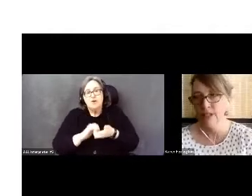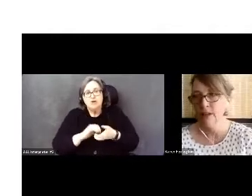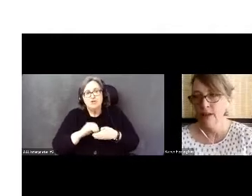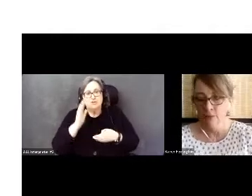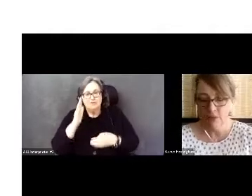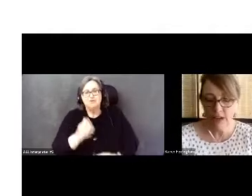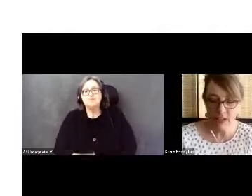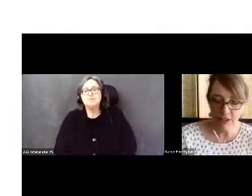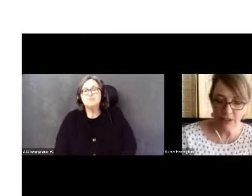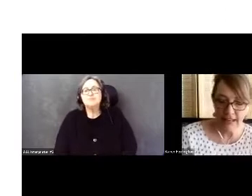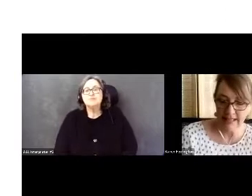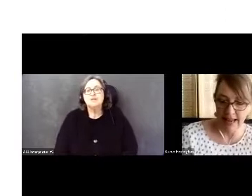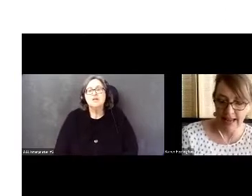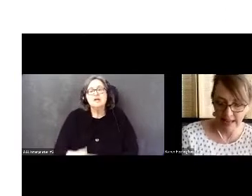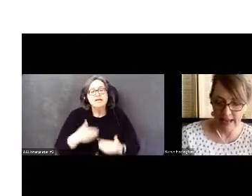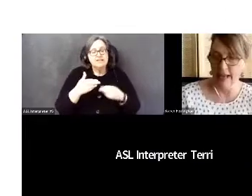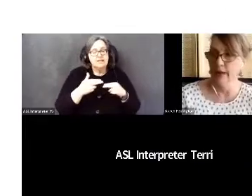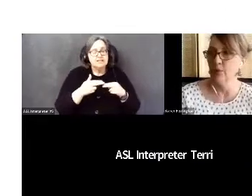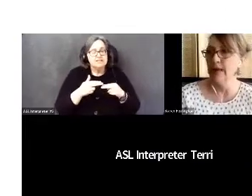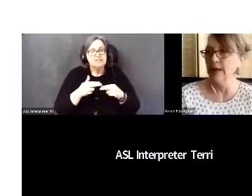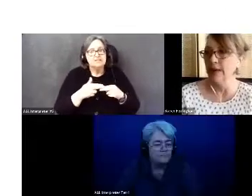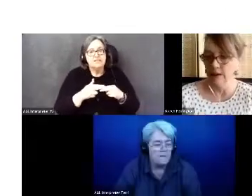Moving on to the next slide, we want